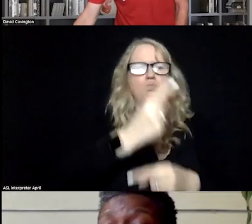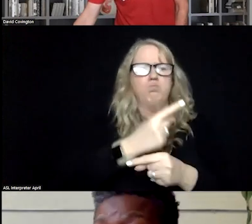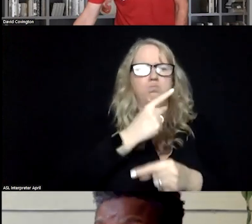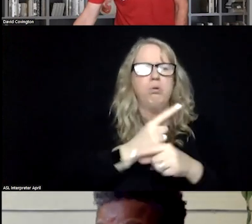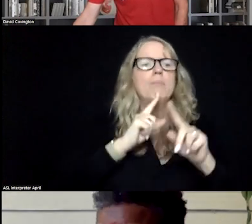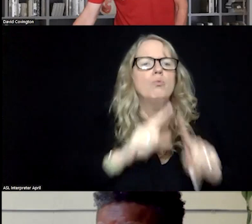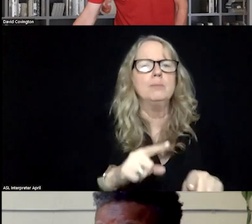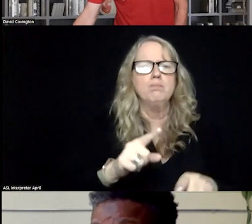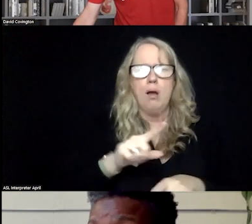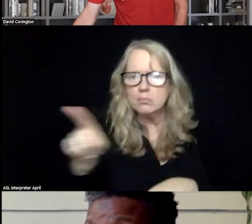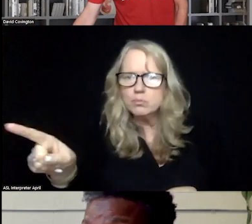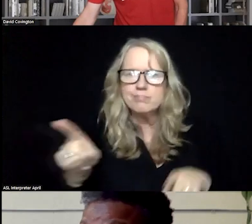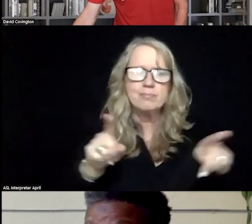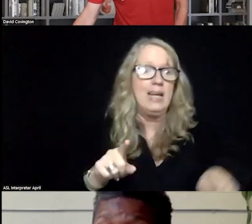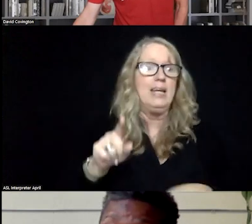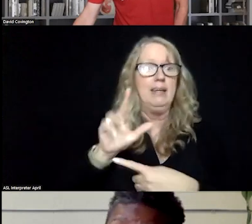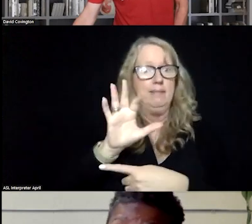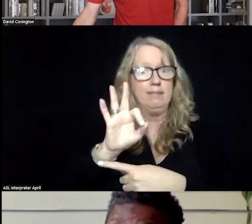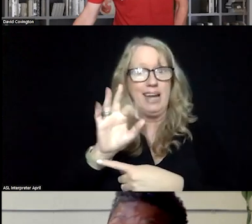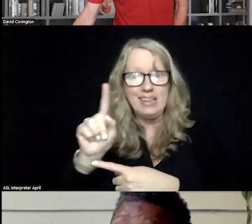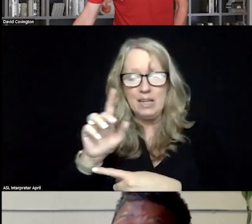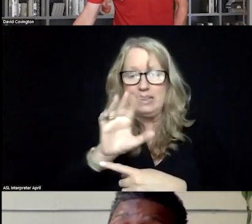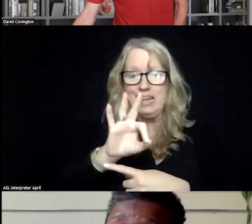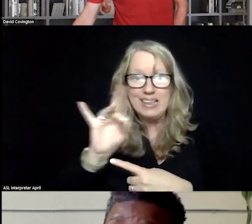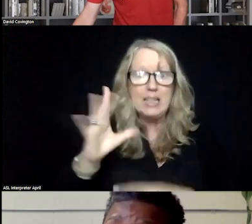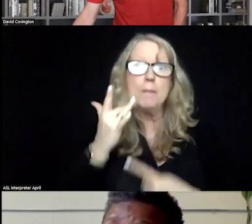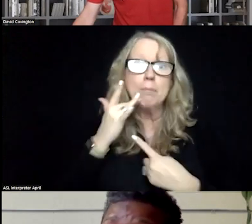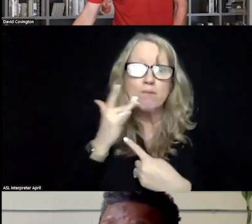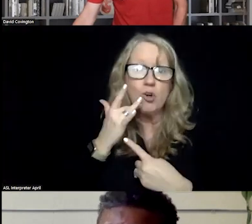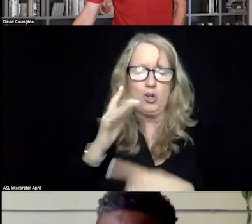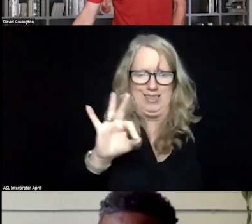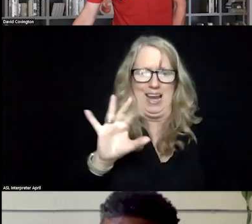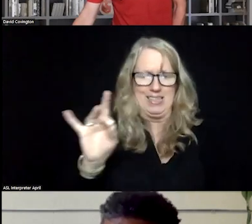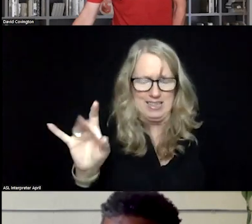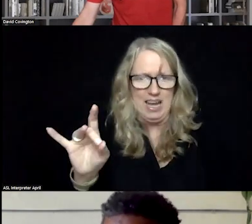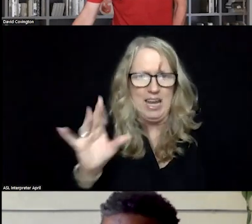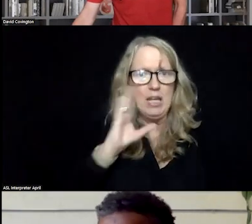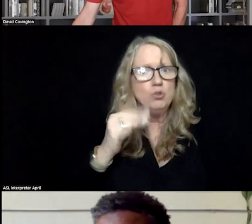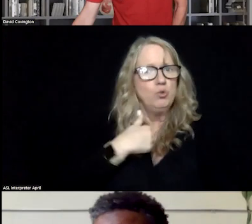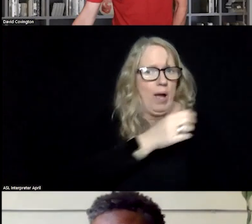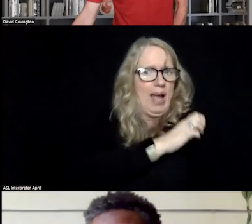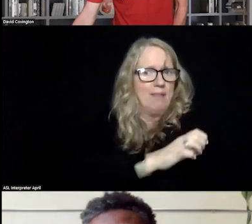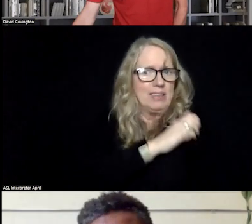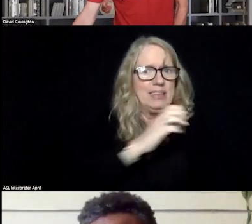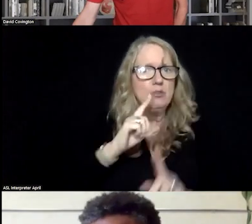IS 988, WHICH IS THE PREFERENCE TO HAVE A CLINICAL RESPONSE OR IS